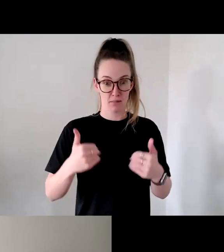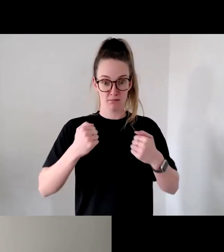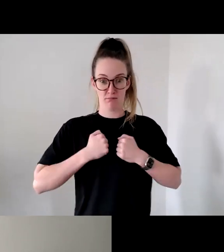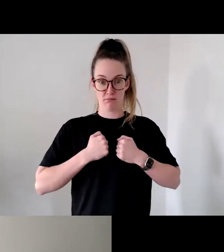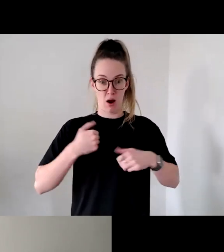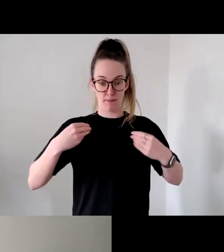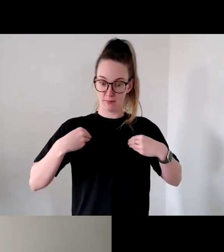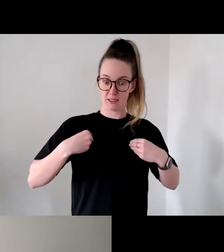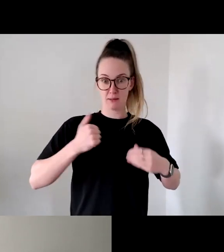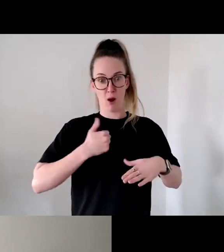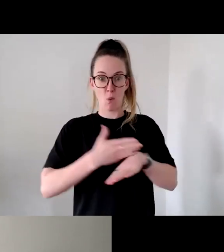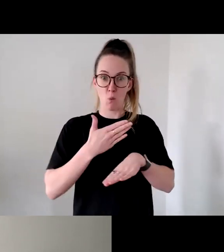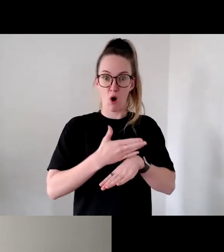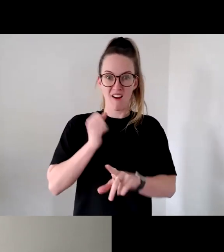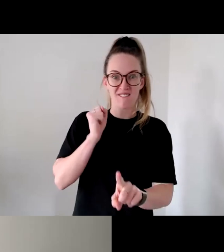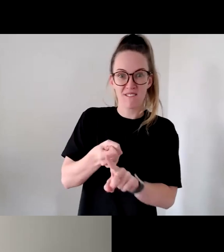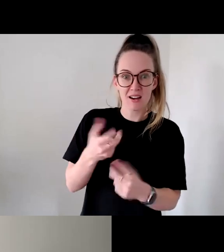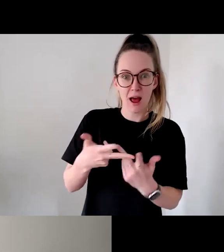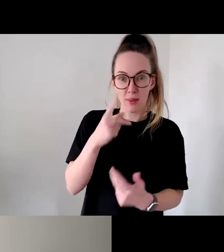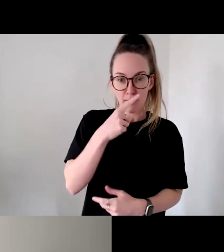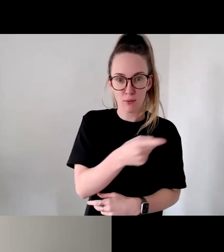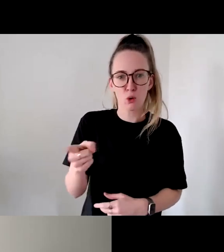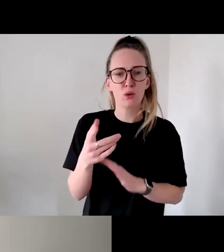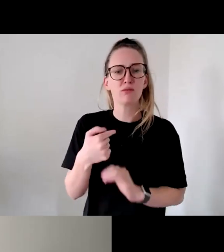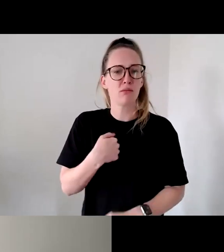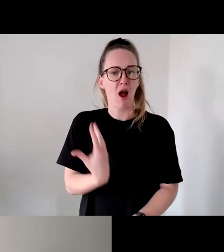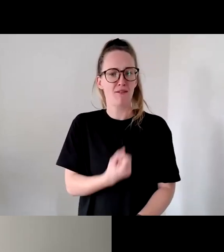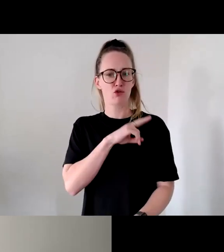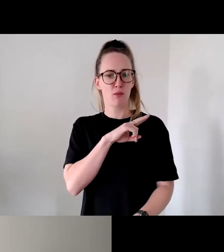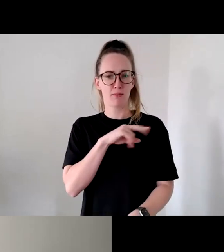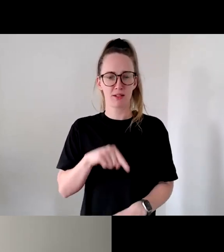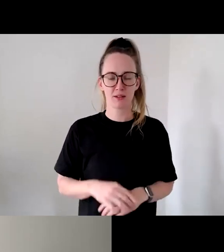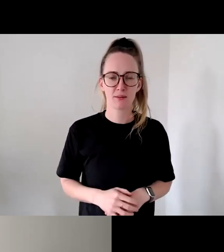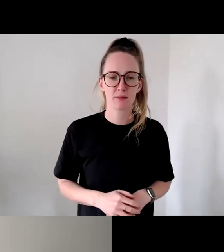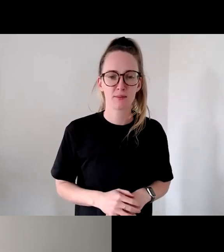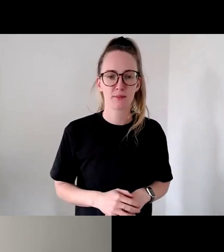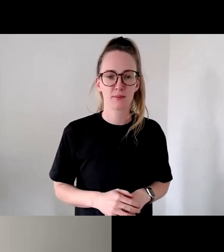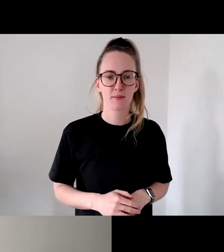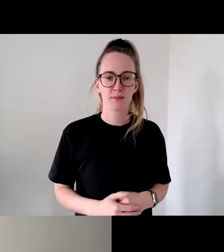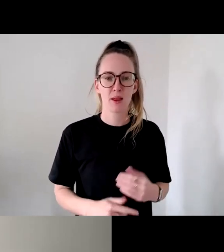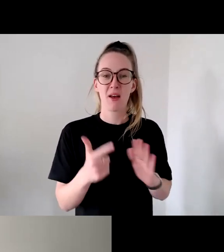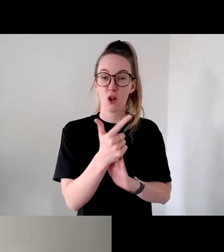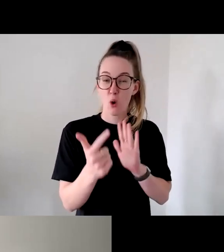others, then you have responsibilities. But the laws are quite specific, and what is reasonable